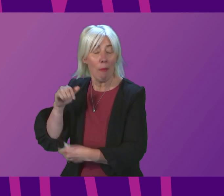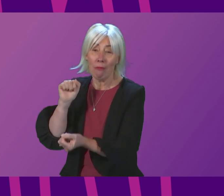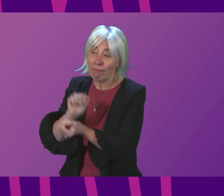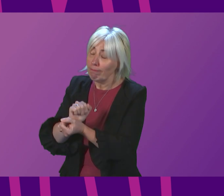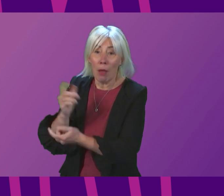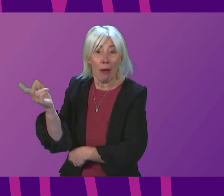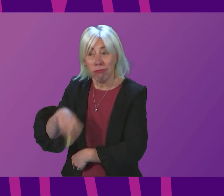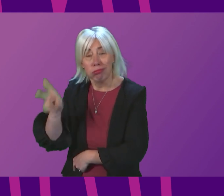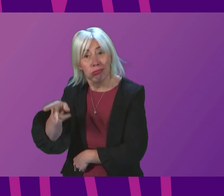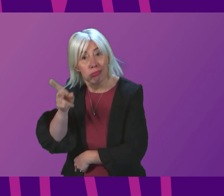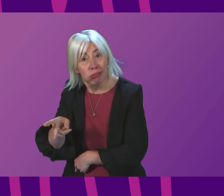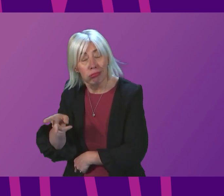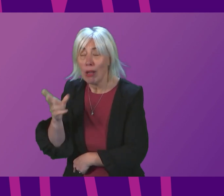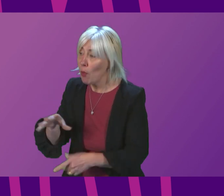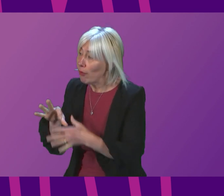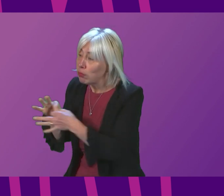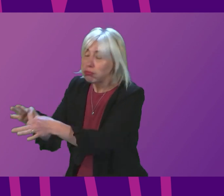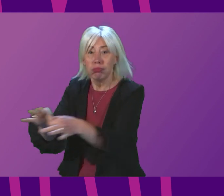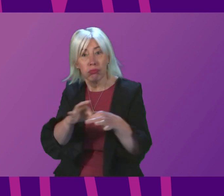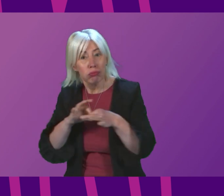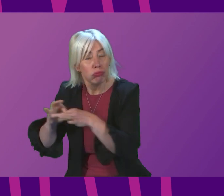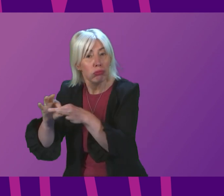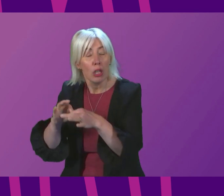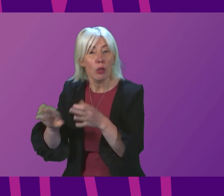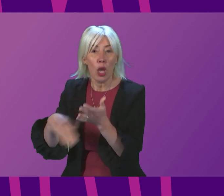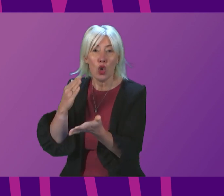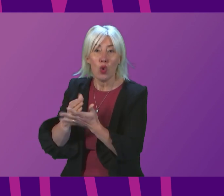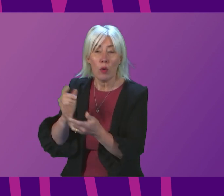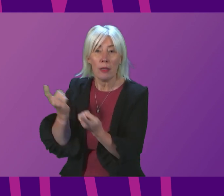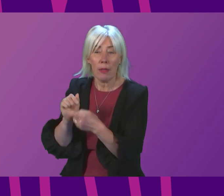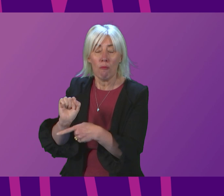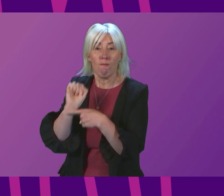We need to work together to provide a true deterrent for this horrible abuse.